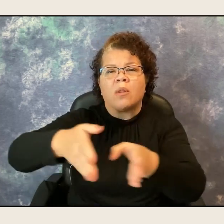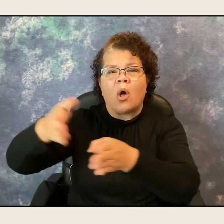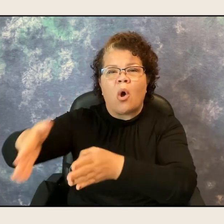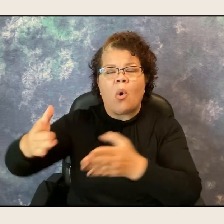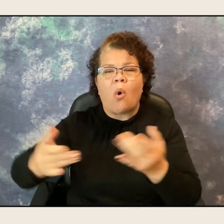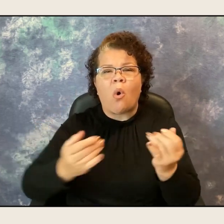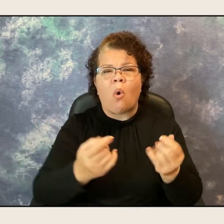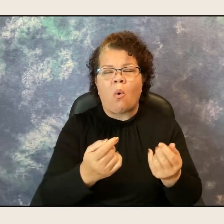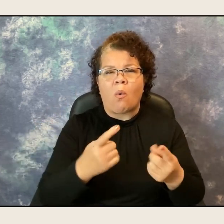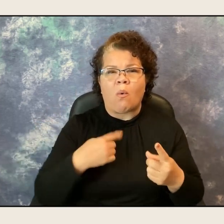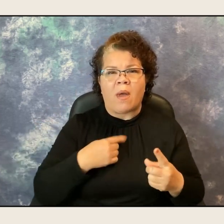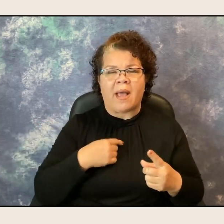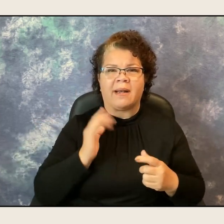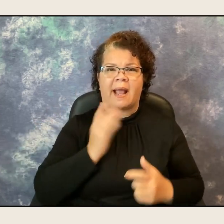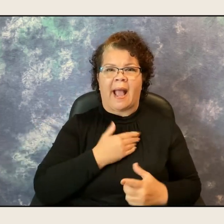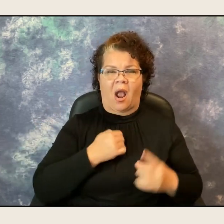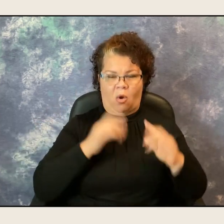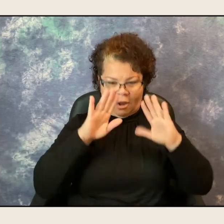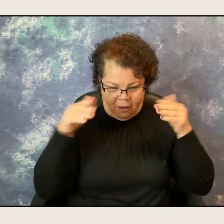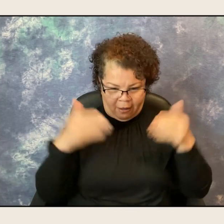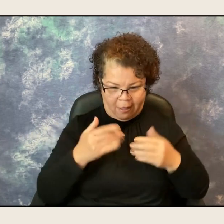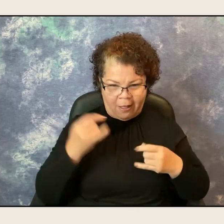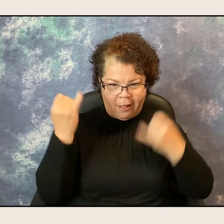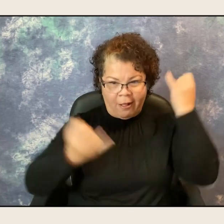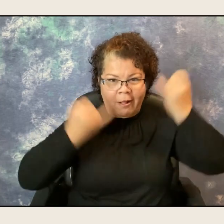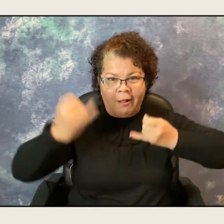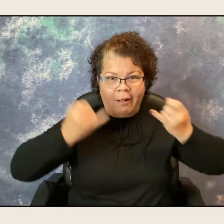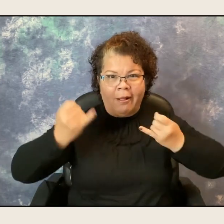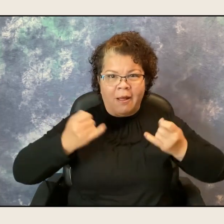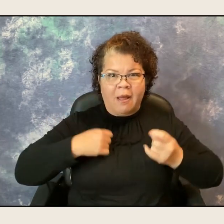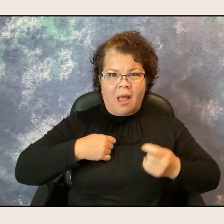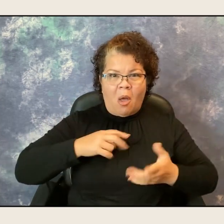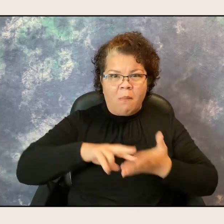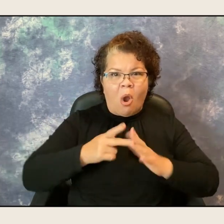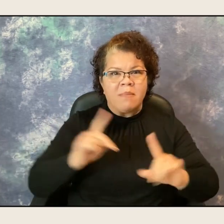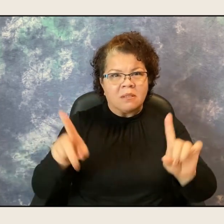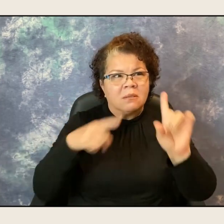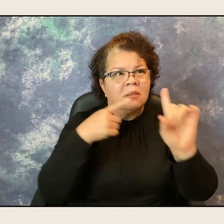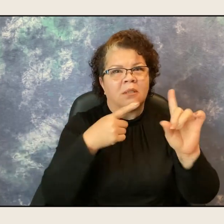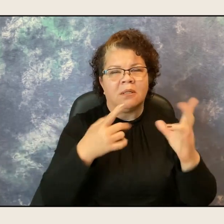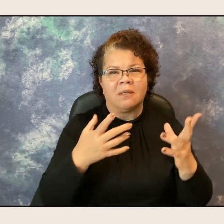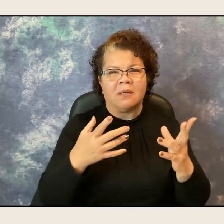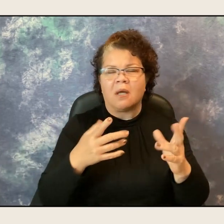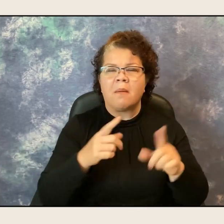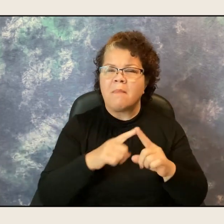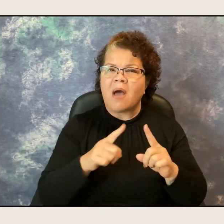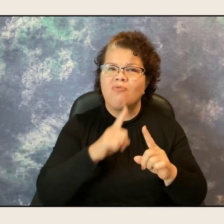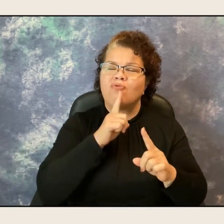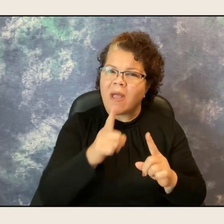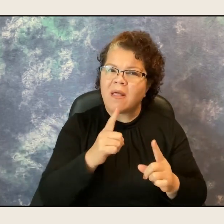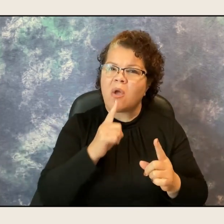And in truth, we have to be part of something. It's a great opportunity in our time